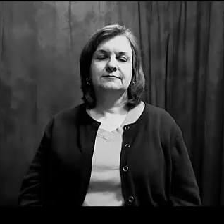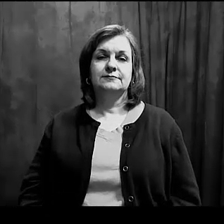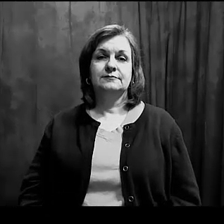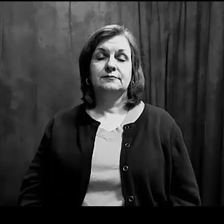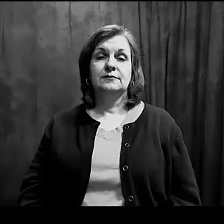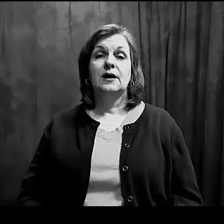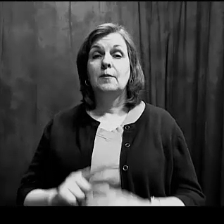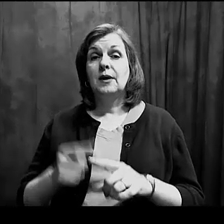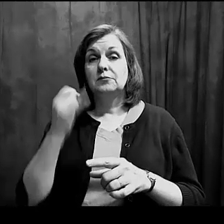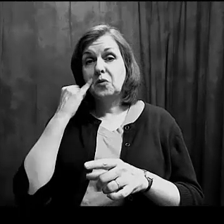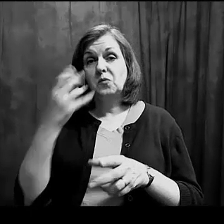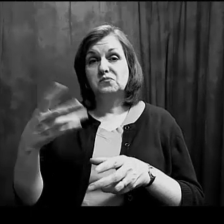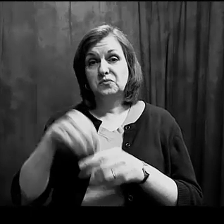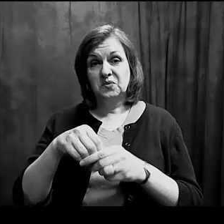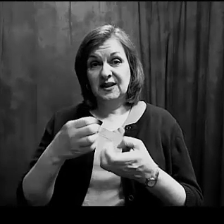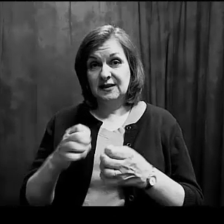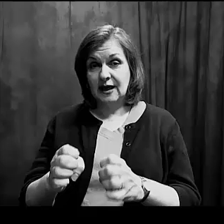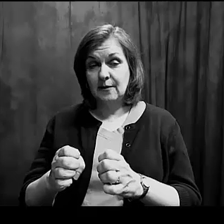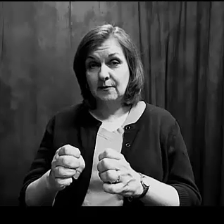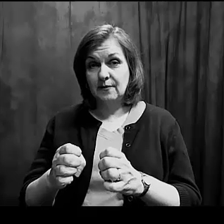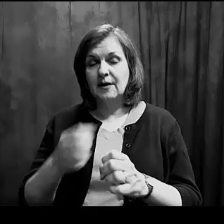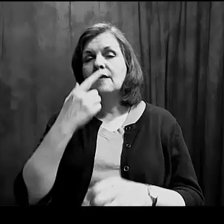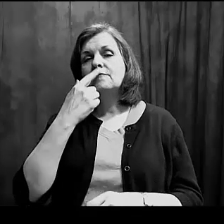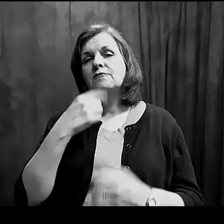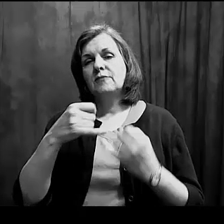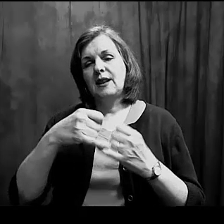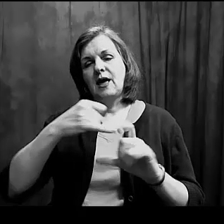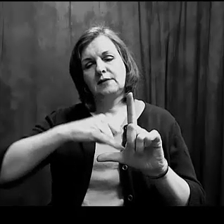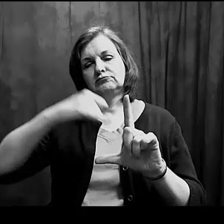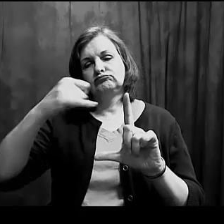with the enzyme the red line